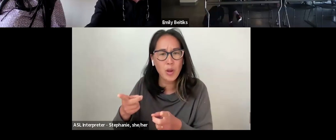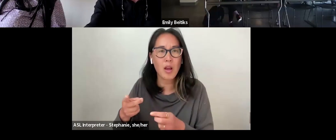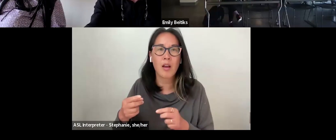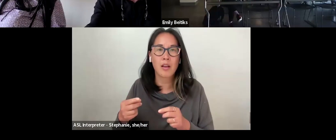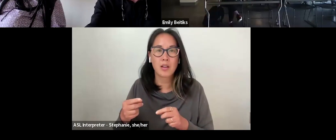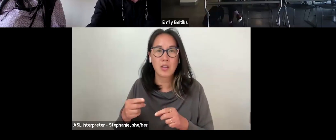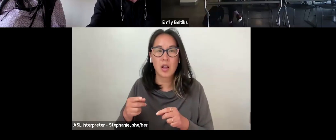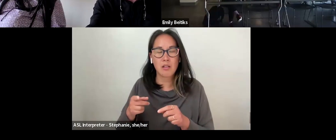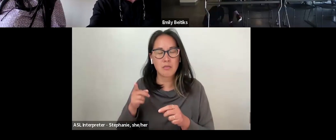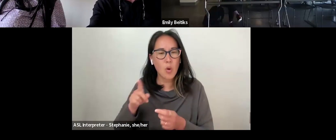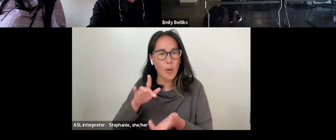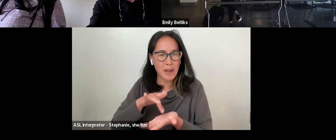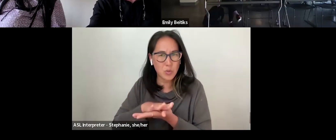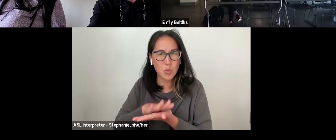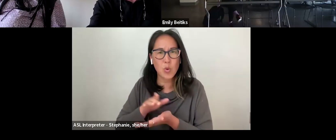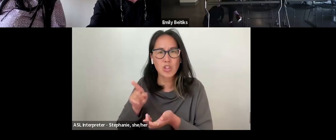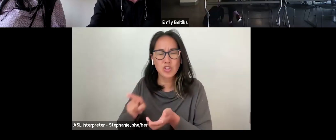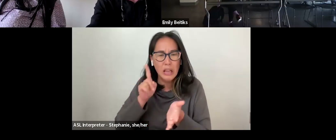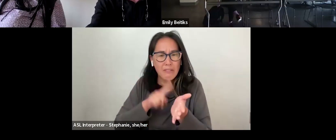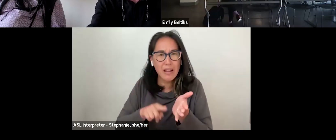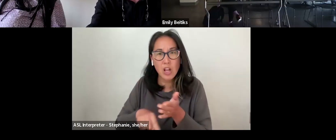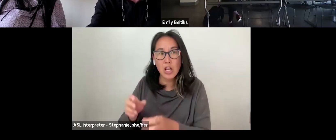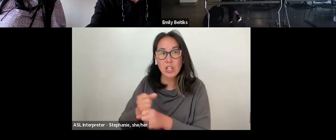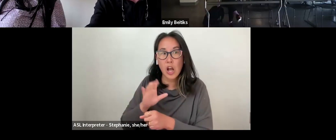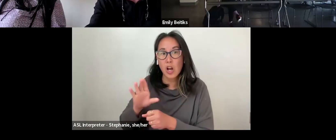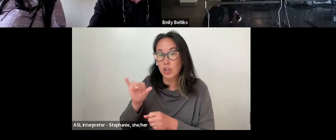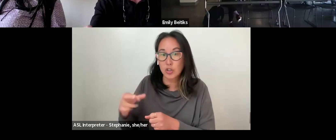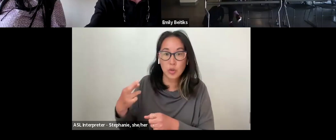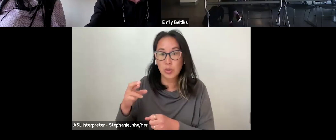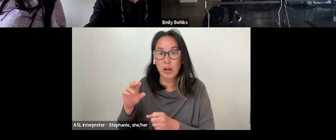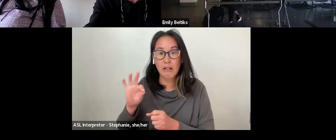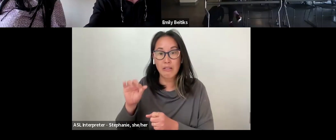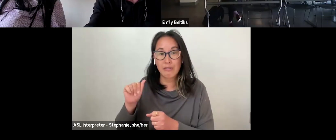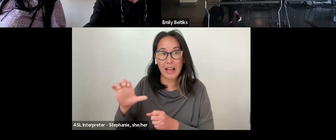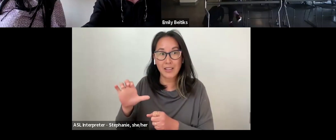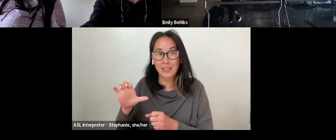Got her junior faculty association involved in protesting.